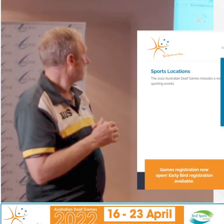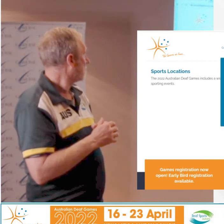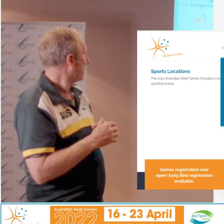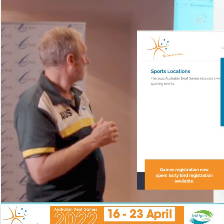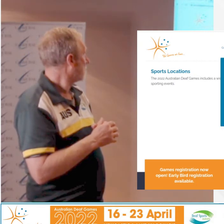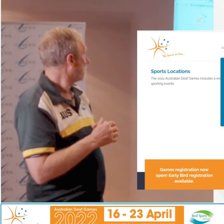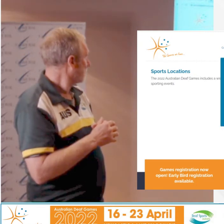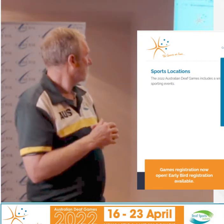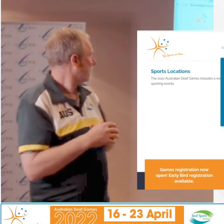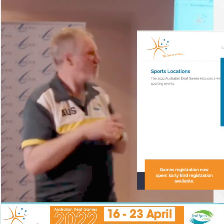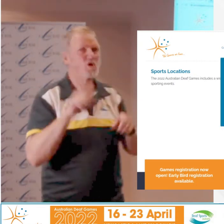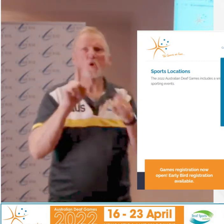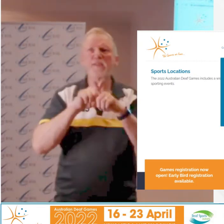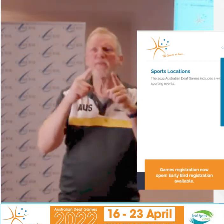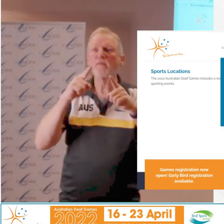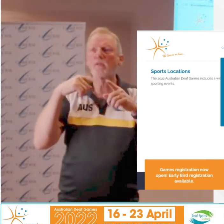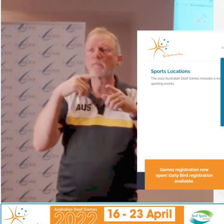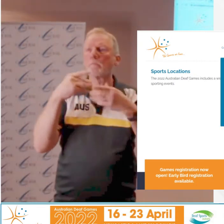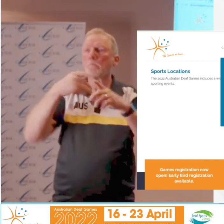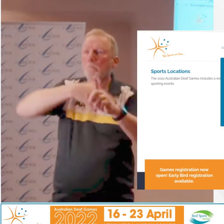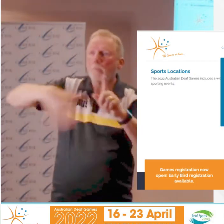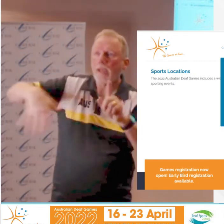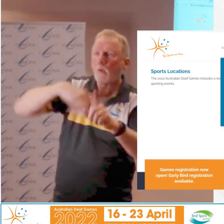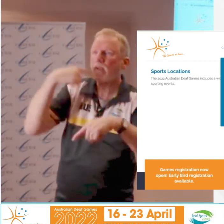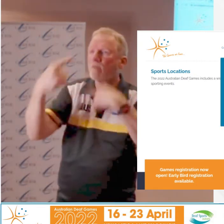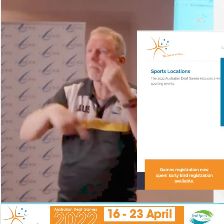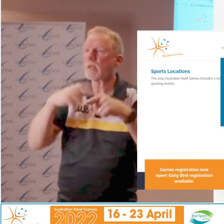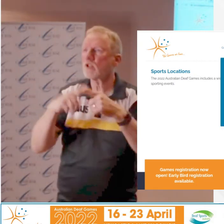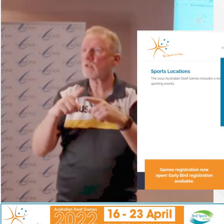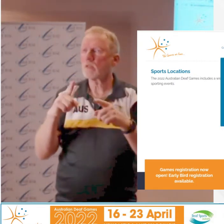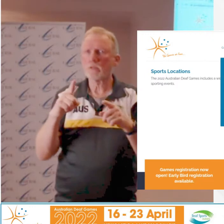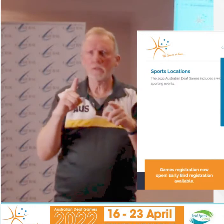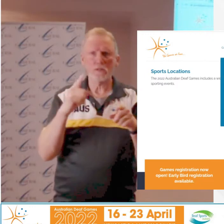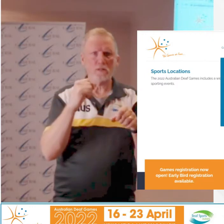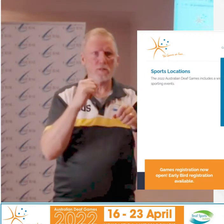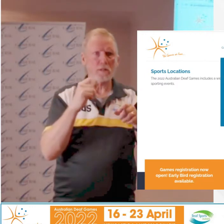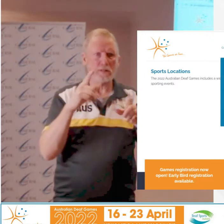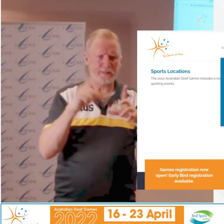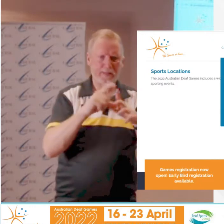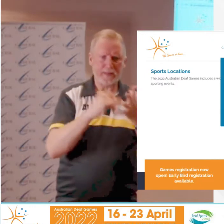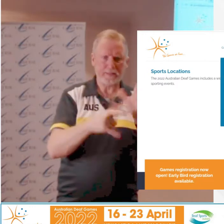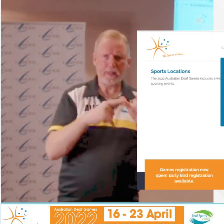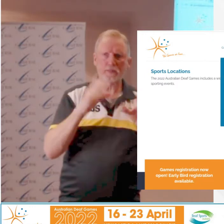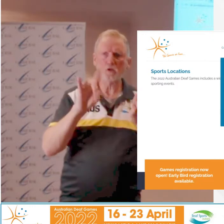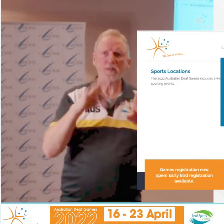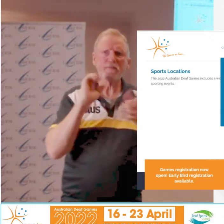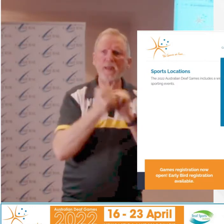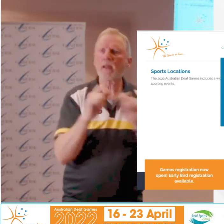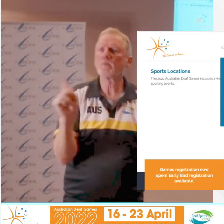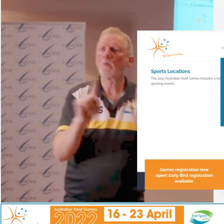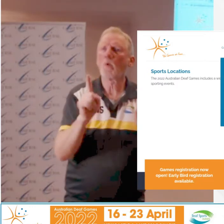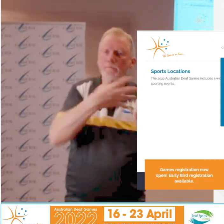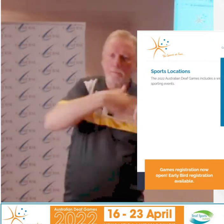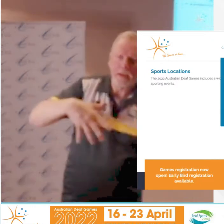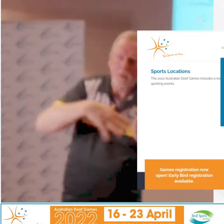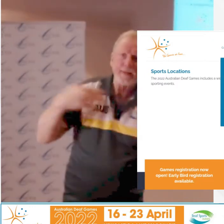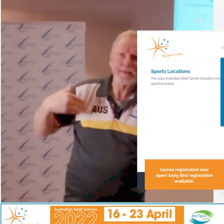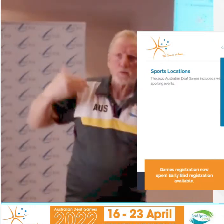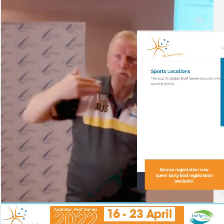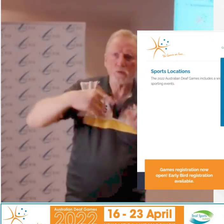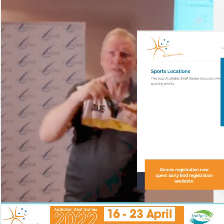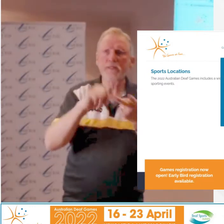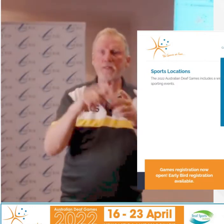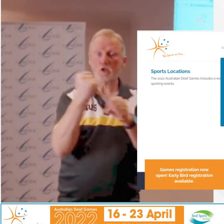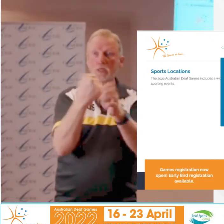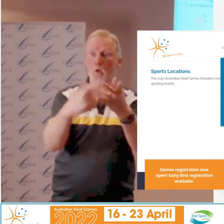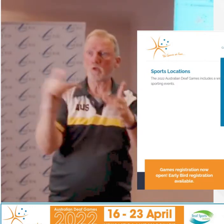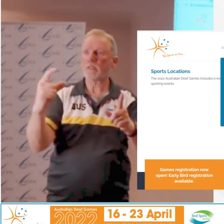menu and that will list different information about their sports australia their information